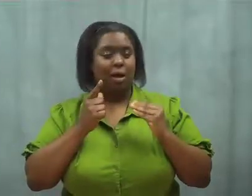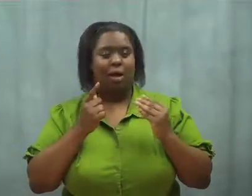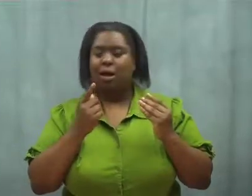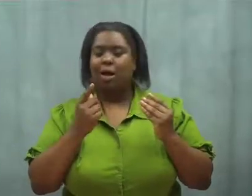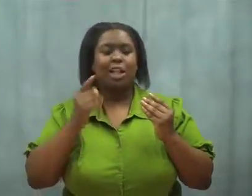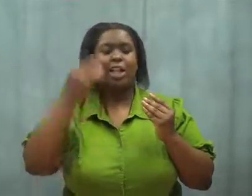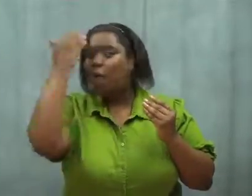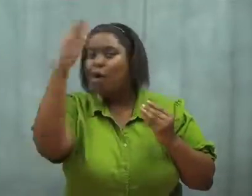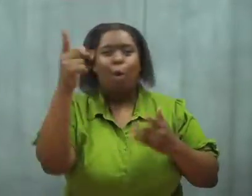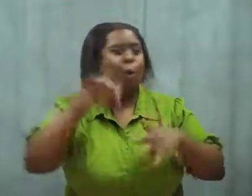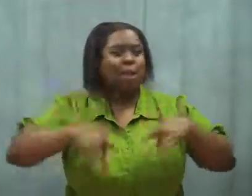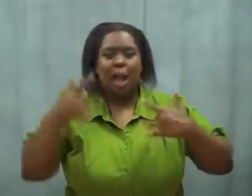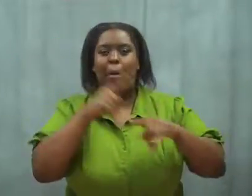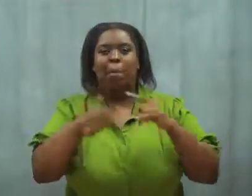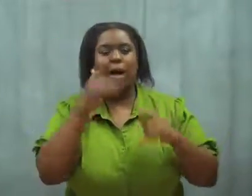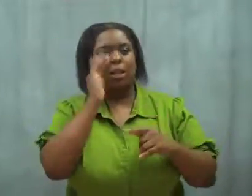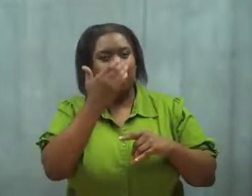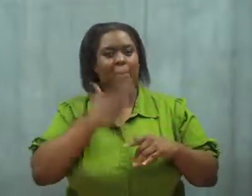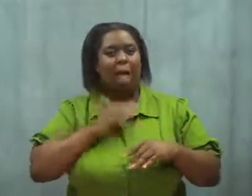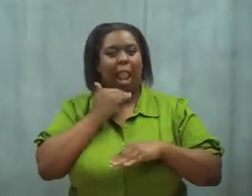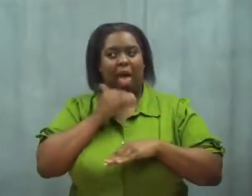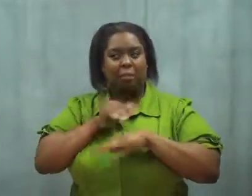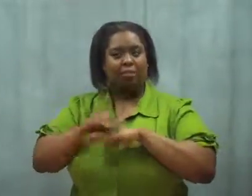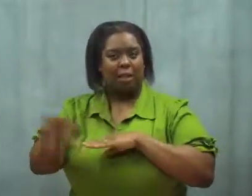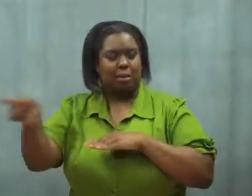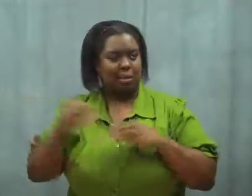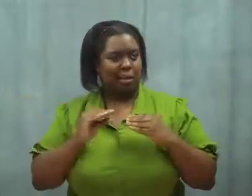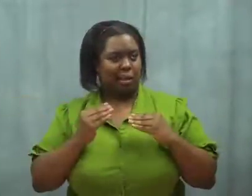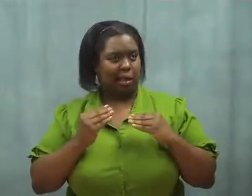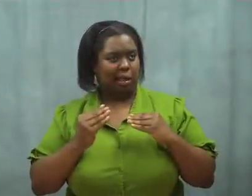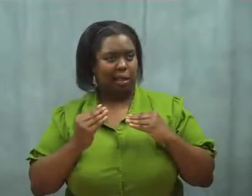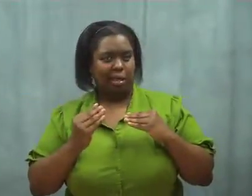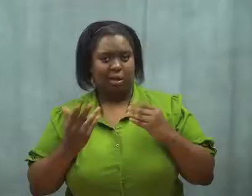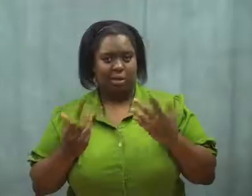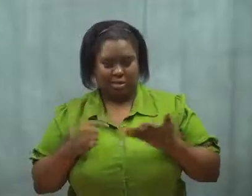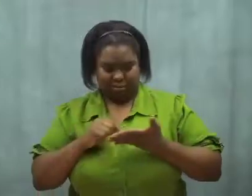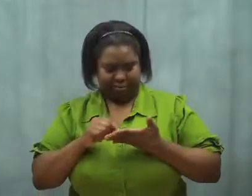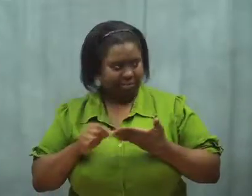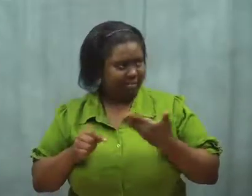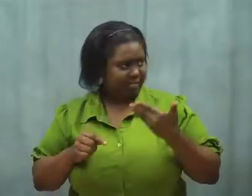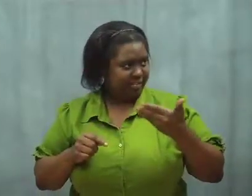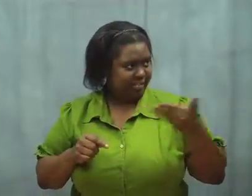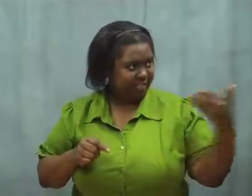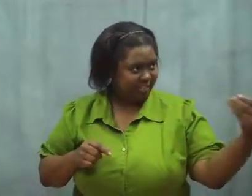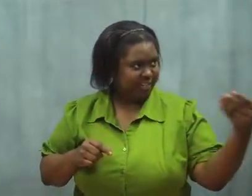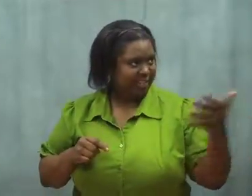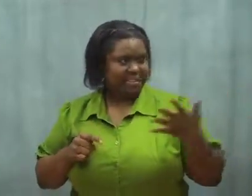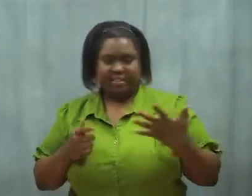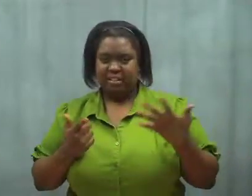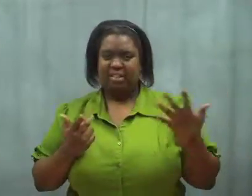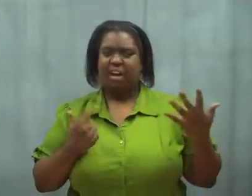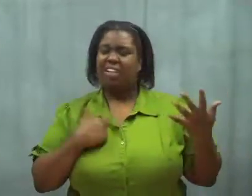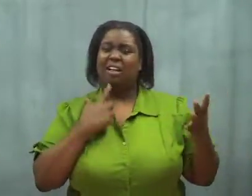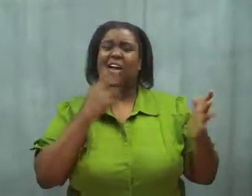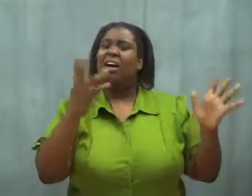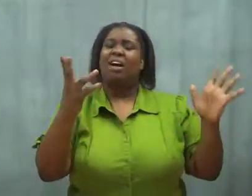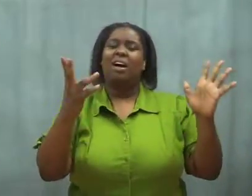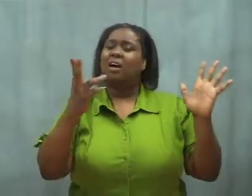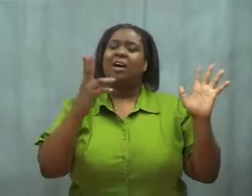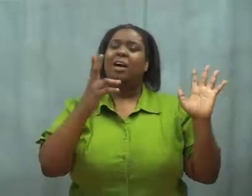That person didn't know what was up, but my laugh was making him laugh.